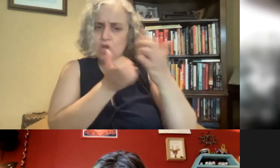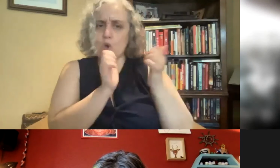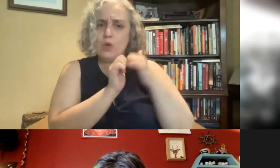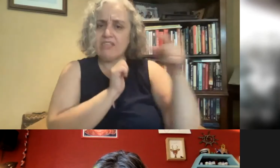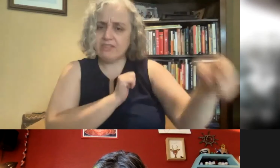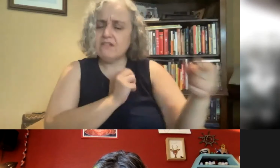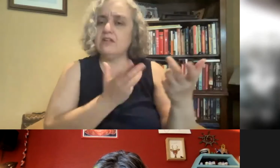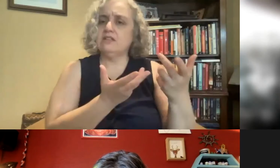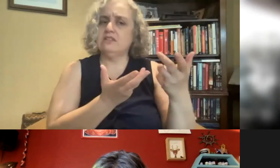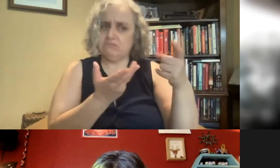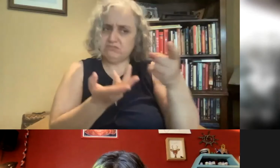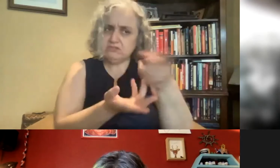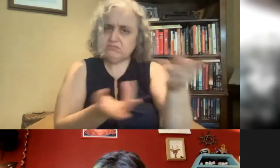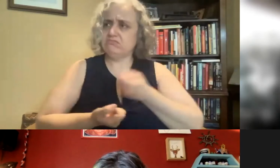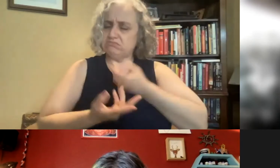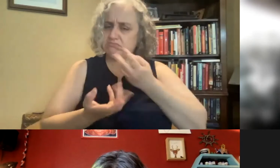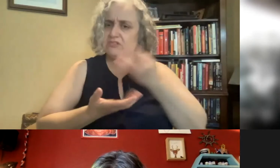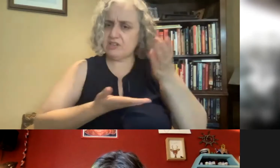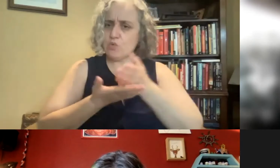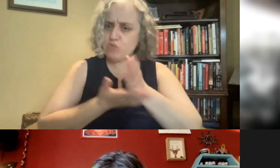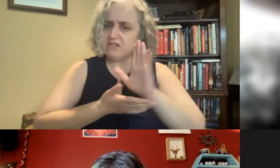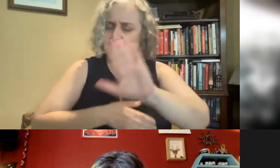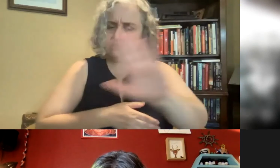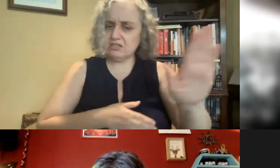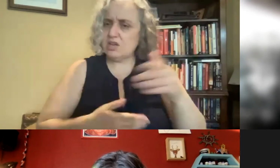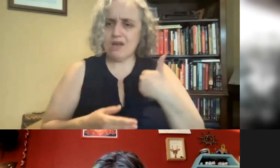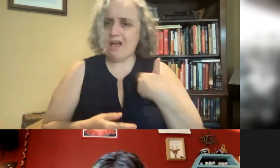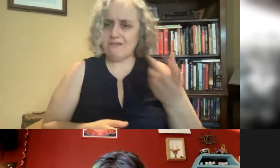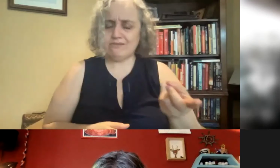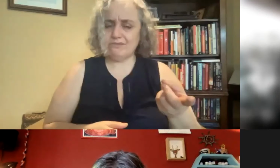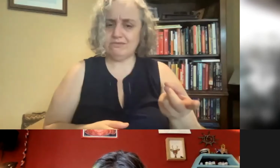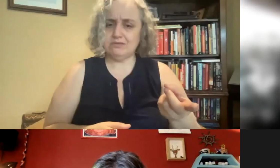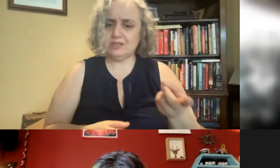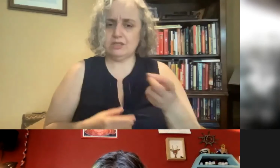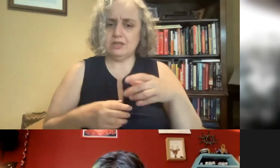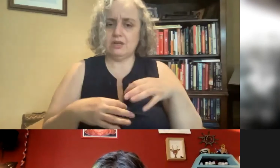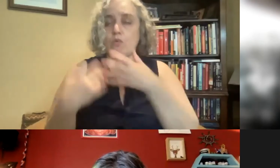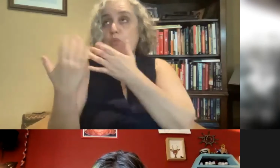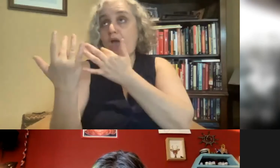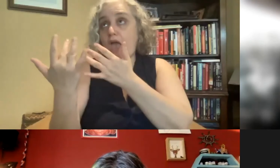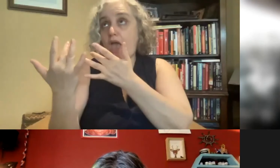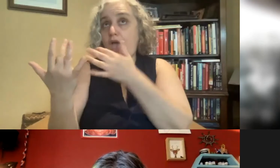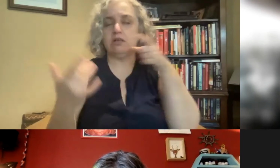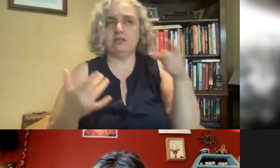their voices because I think that they don't have to be waiting to be invited to dance,